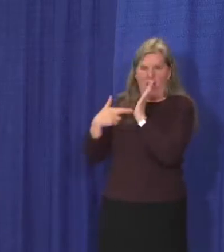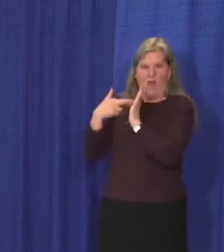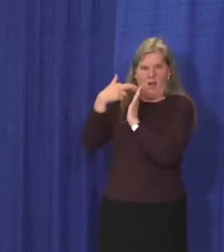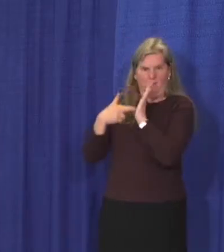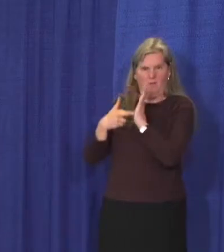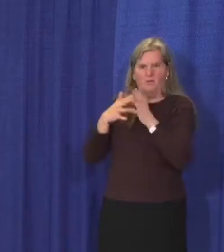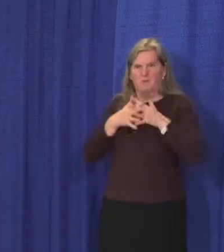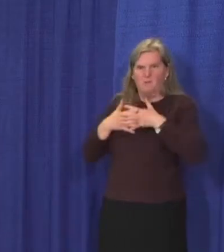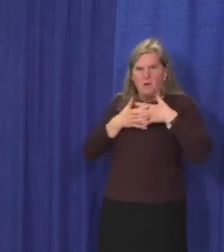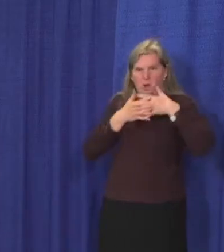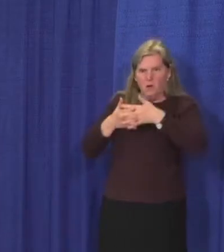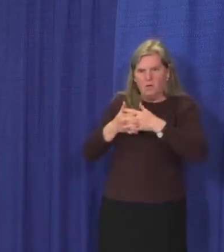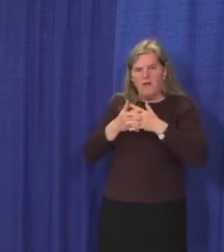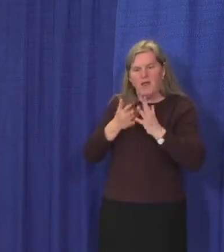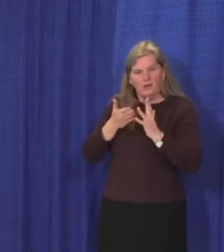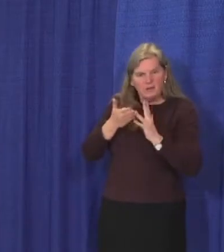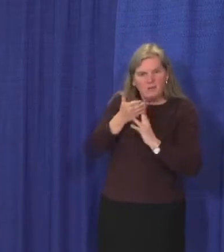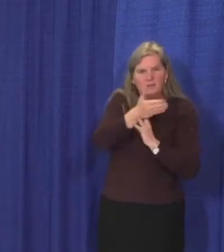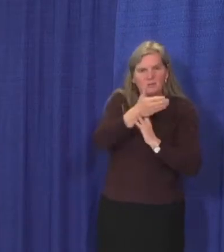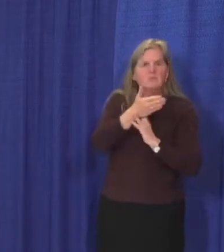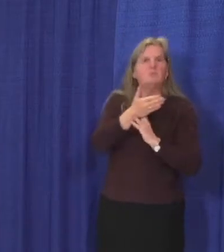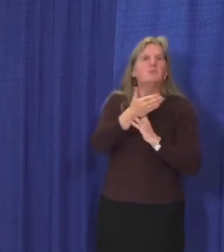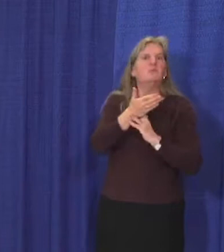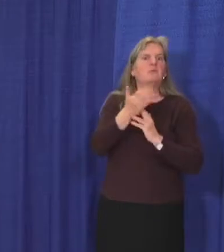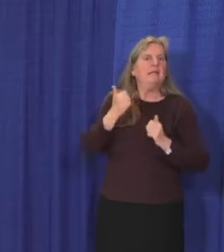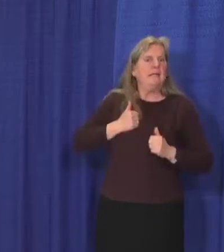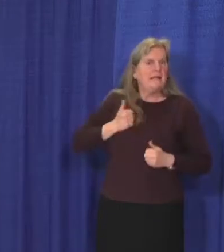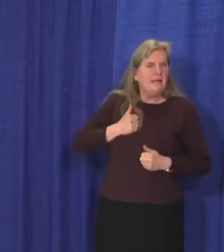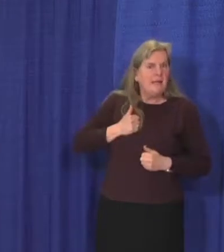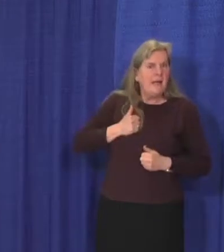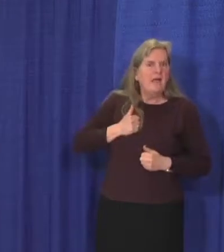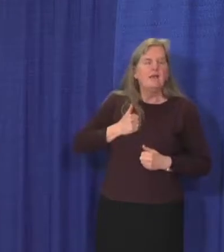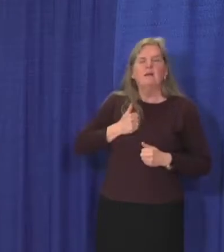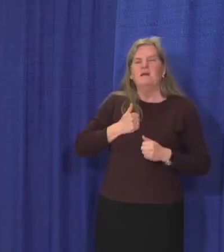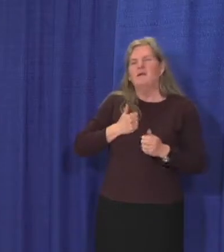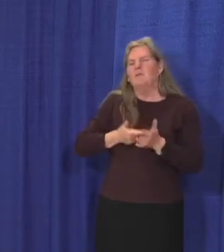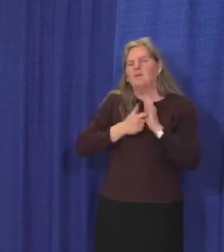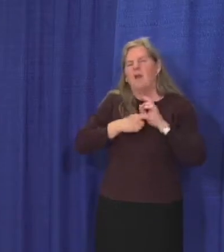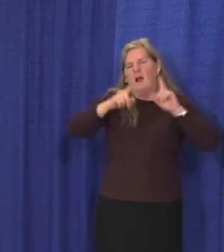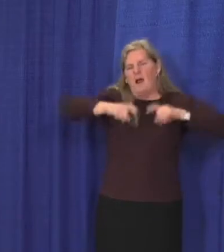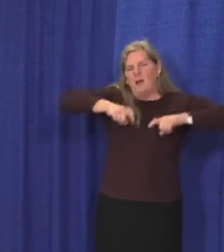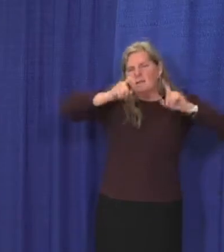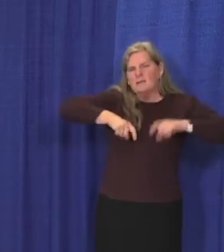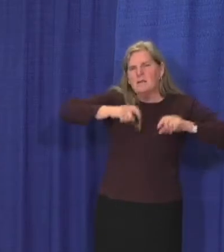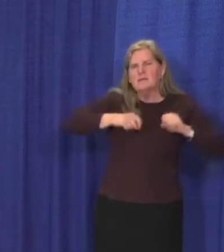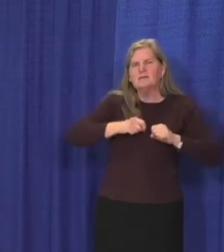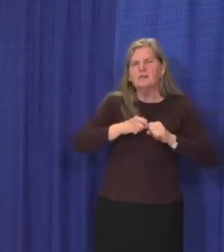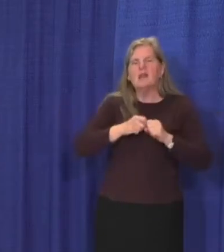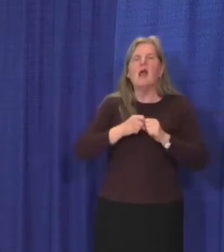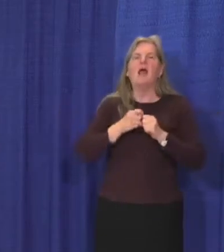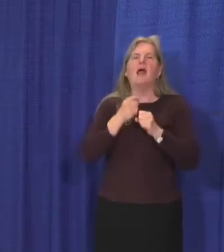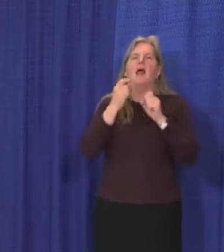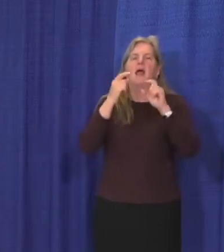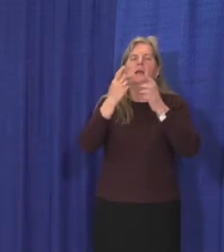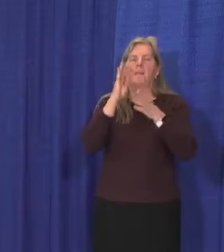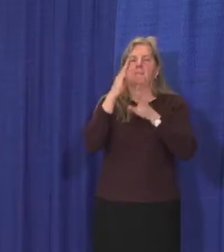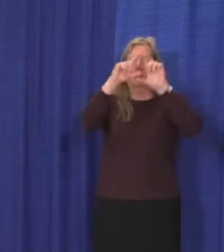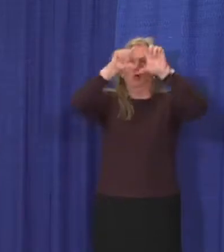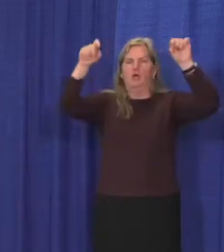tightened up the rules for US citizens and transit including requiring COVID-19 testing and